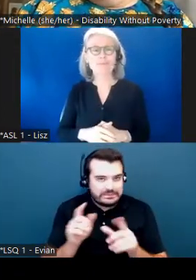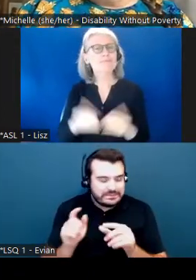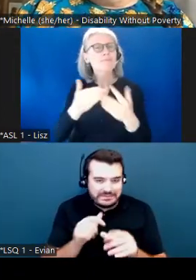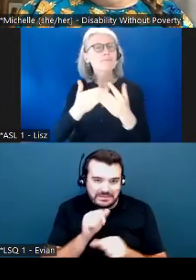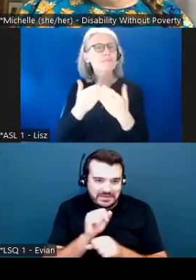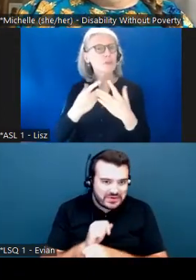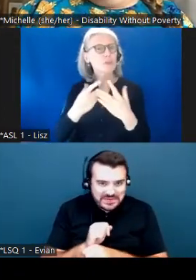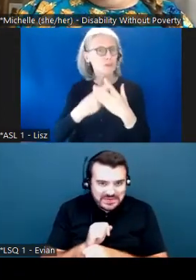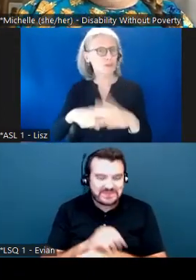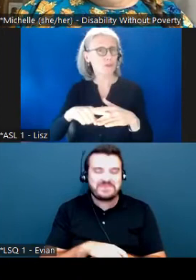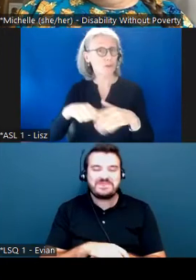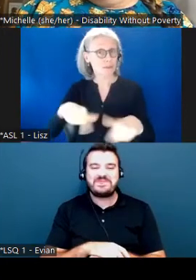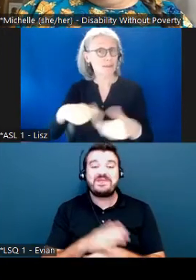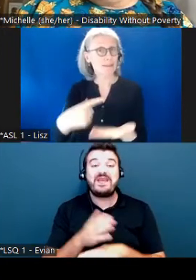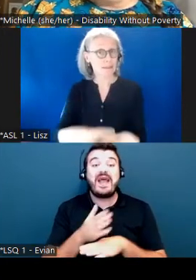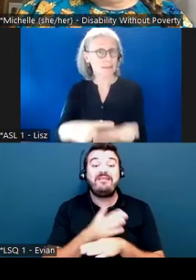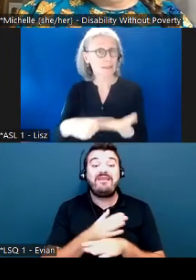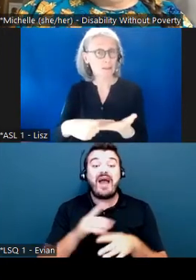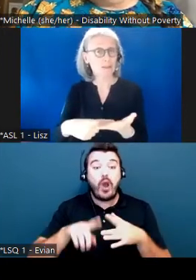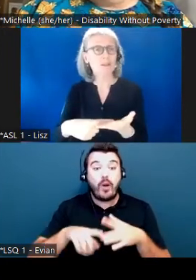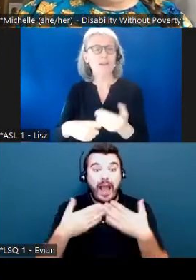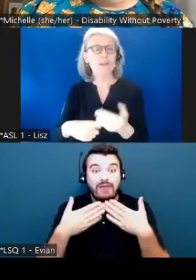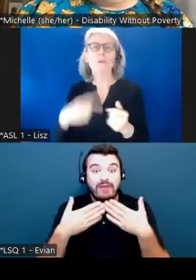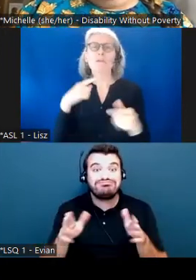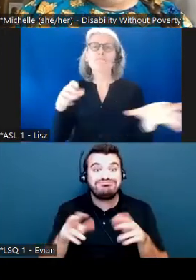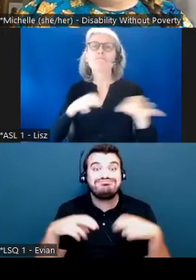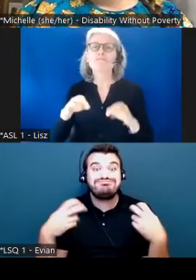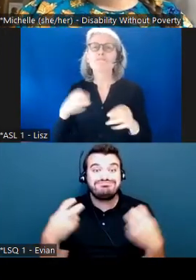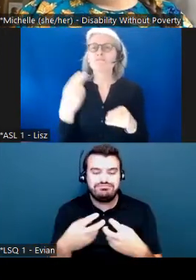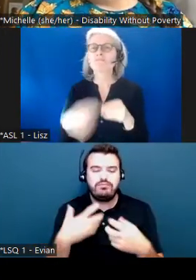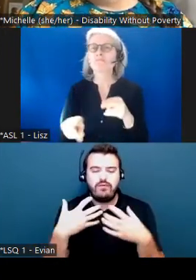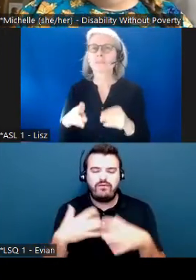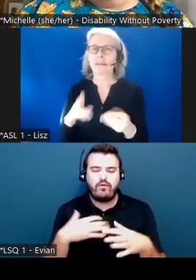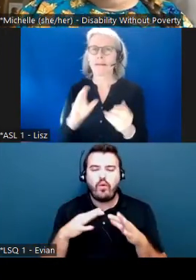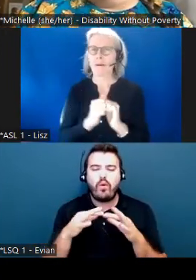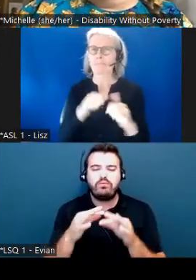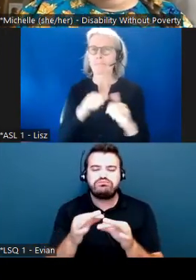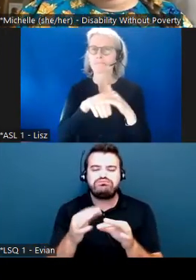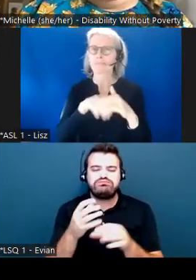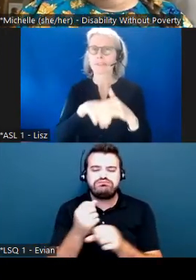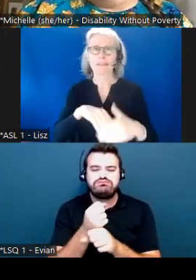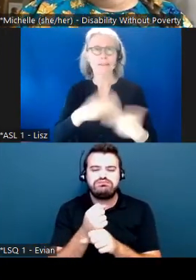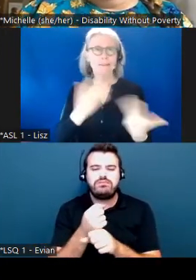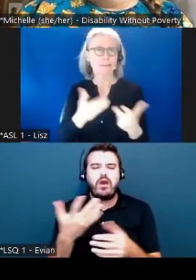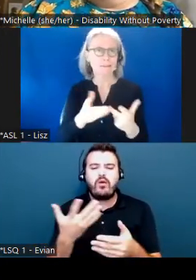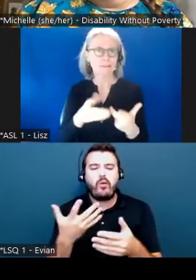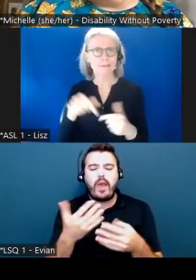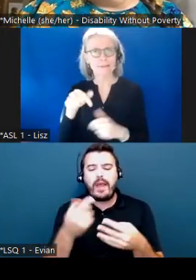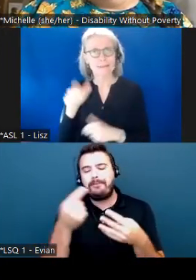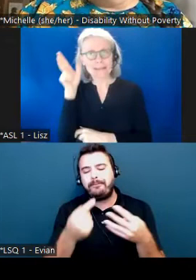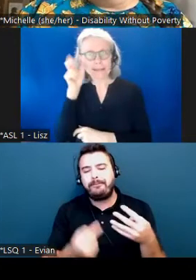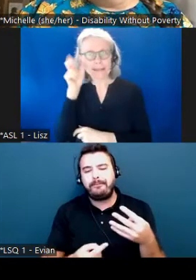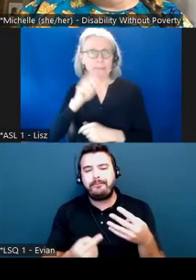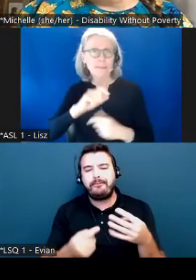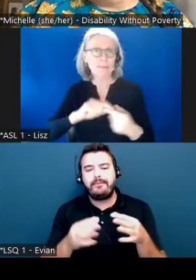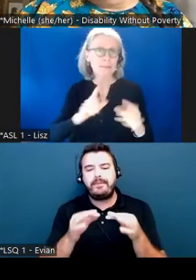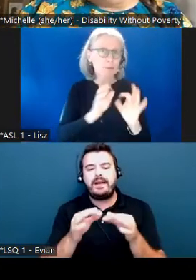I'M GOING TO GO OVER OUR ACCESSIBILITY COMPONENTS AND THE AGENDA FOR TODAY. NOTE THAT THROUGHOUT